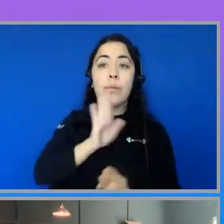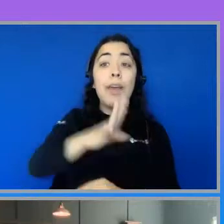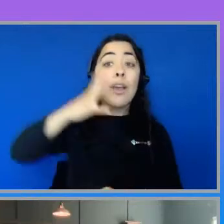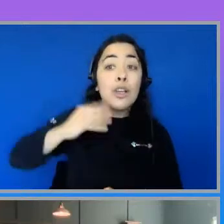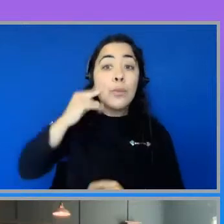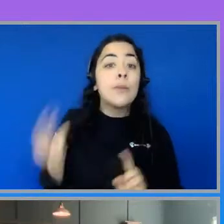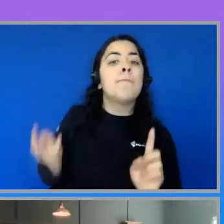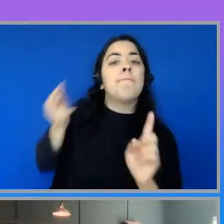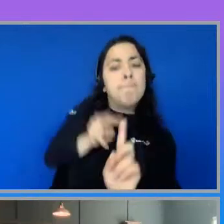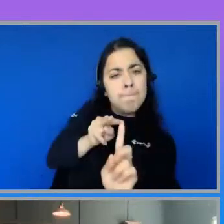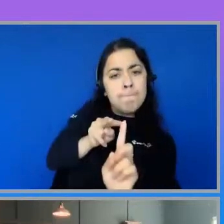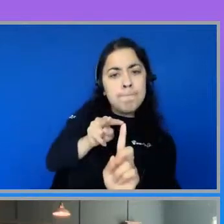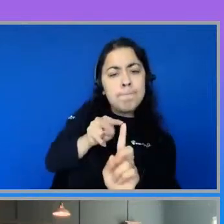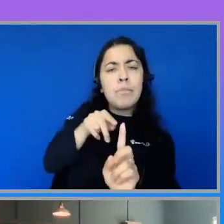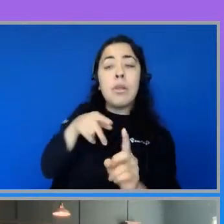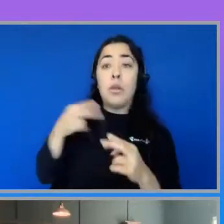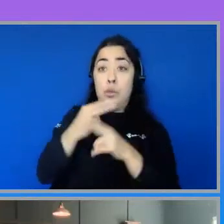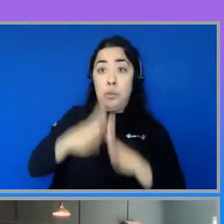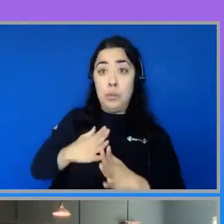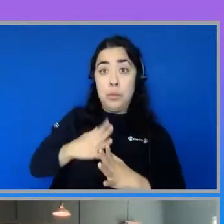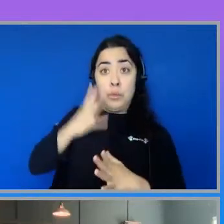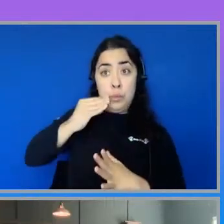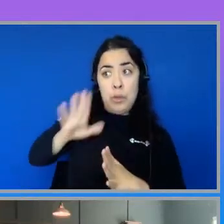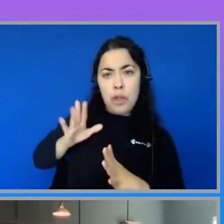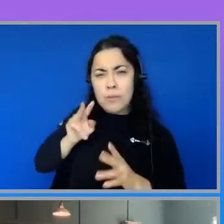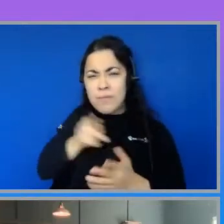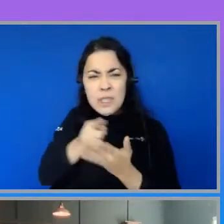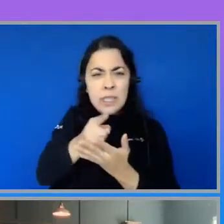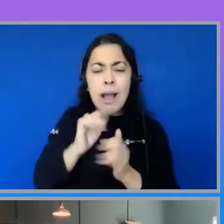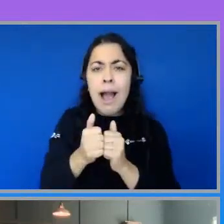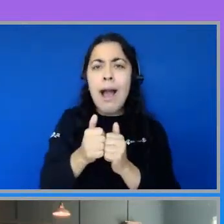on what the user is trying to do with the product or website, not